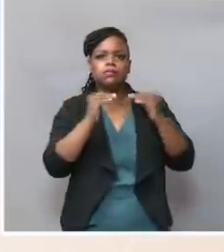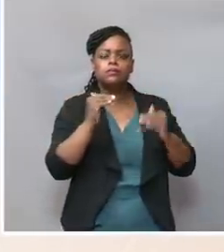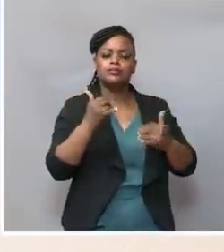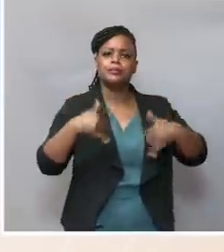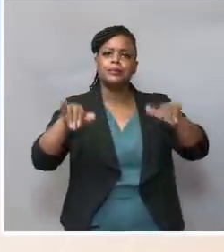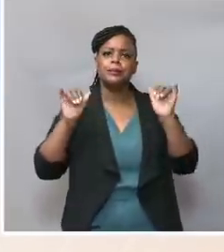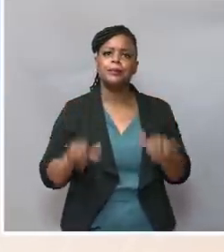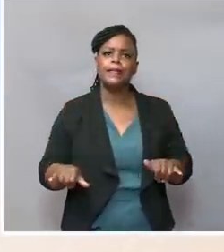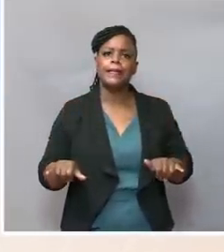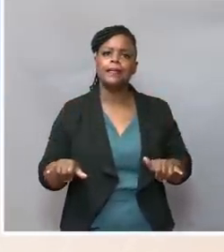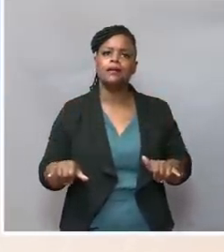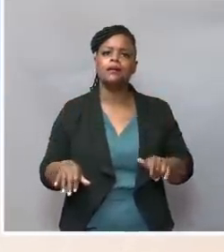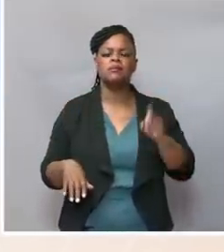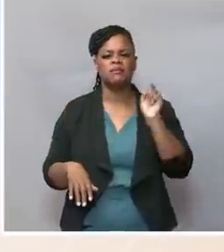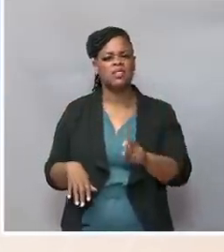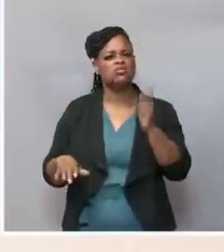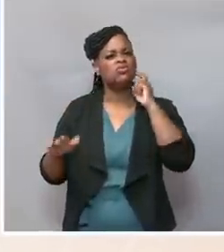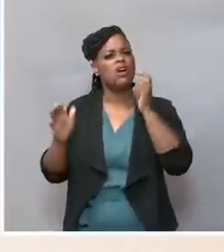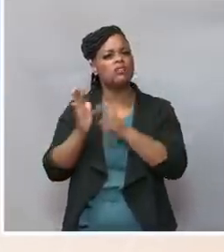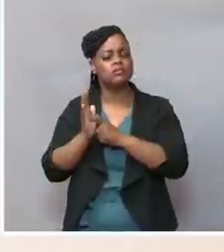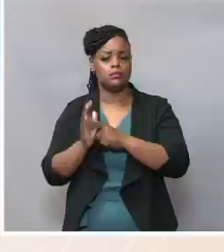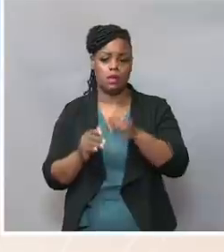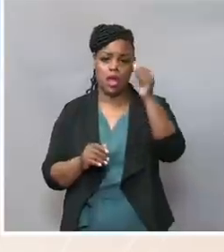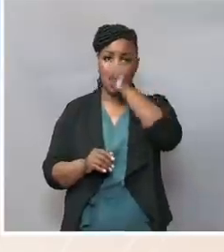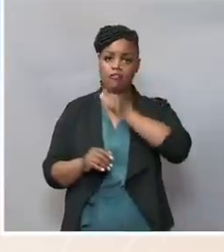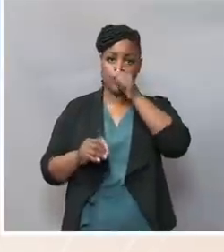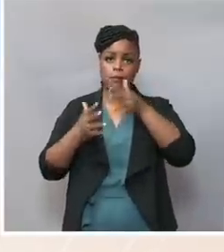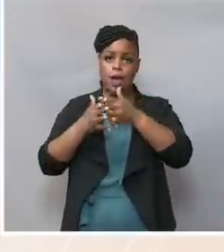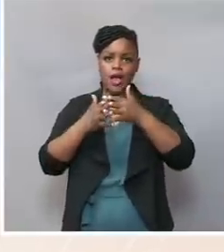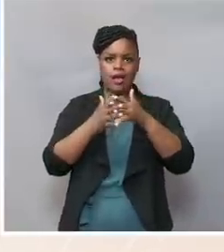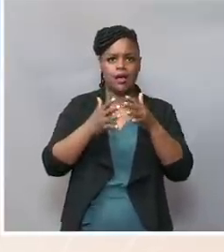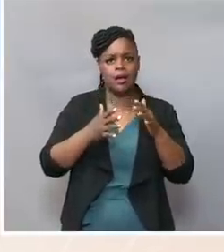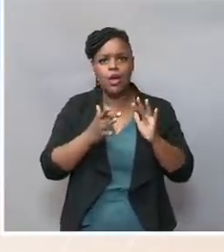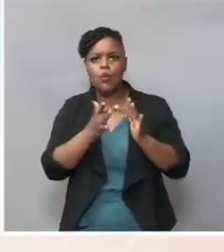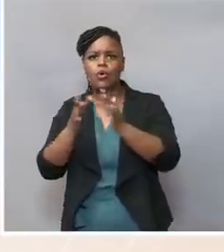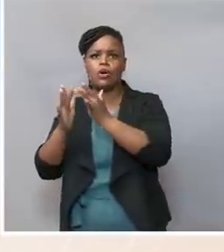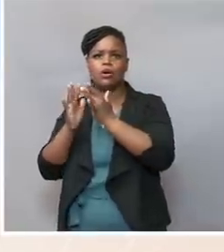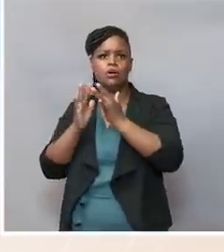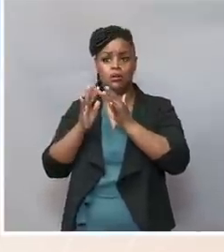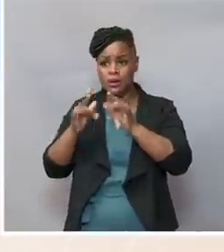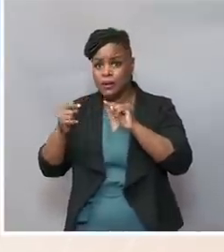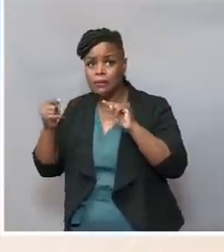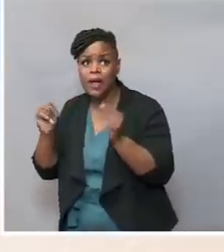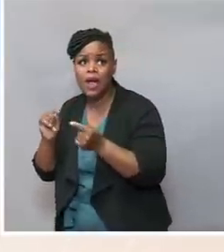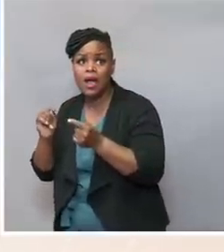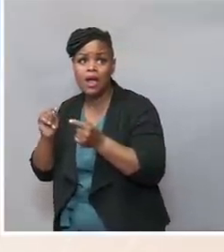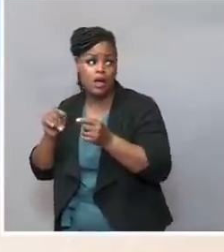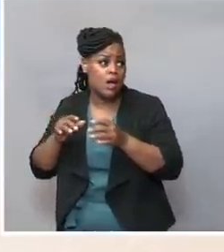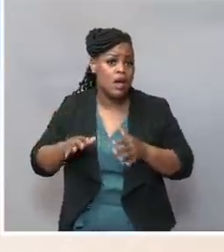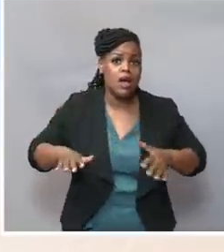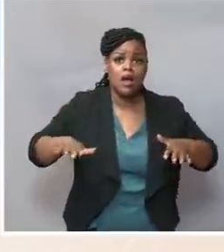that African American communities across the nation and around the world feel during these turbulent times